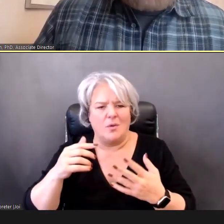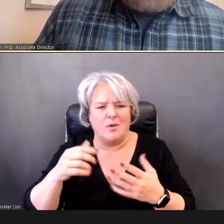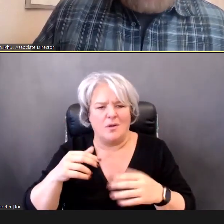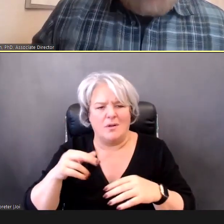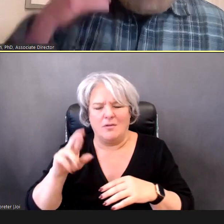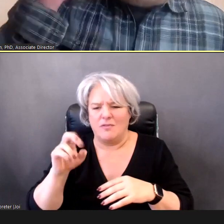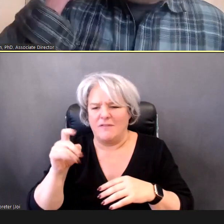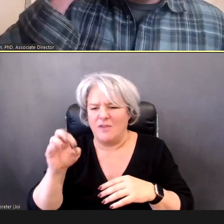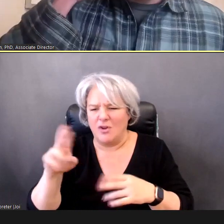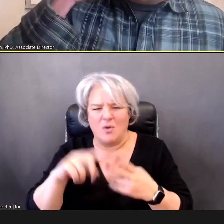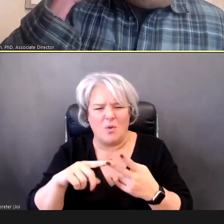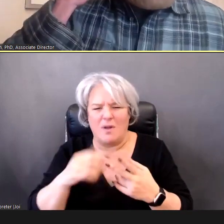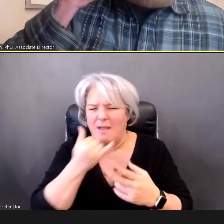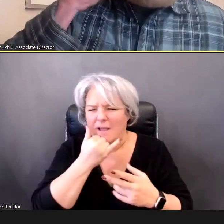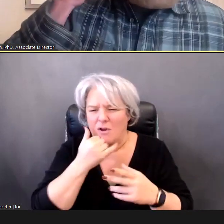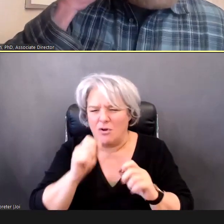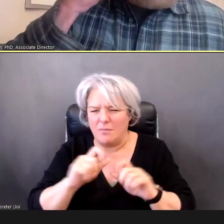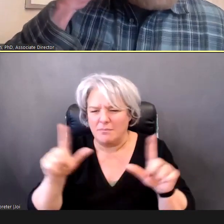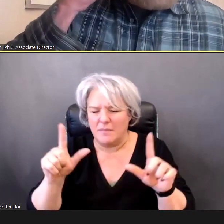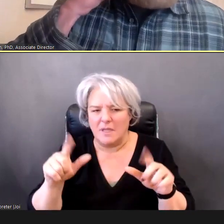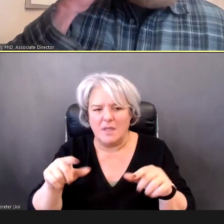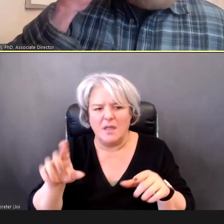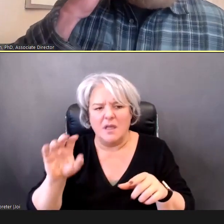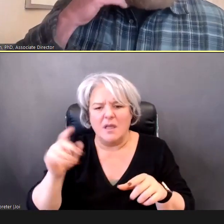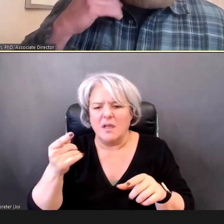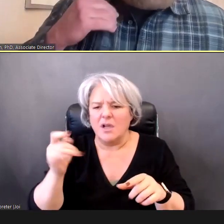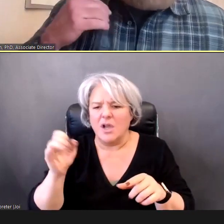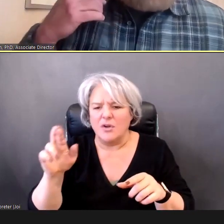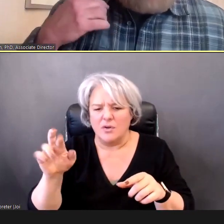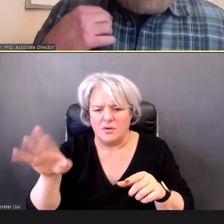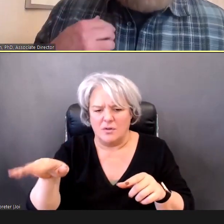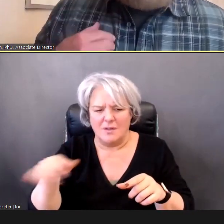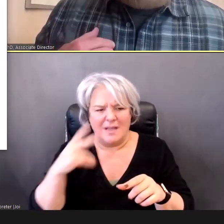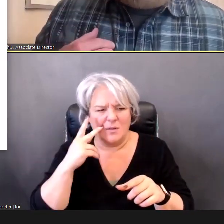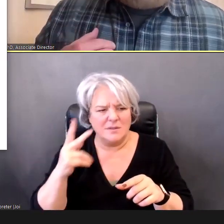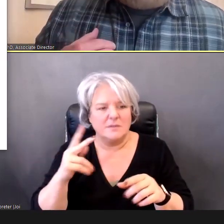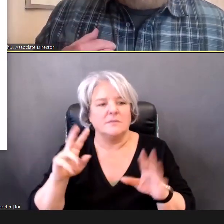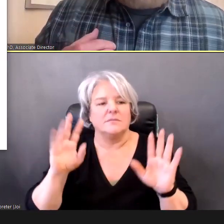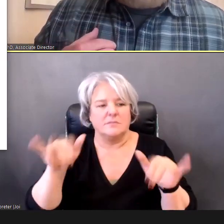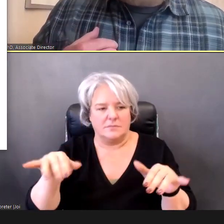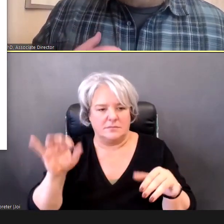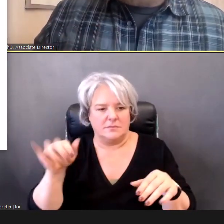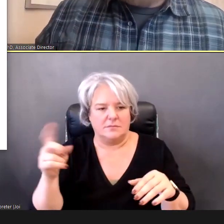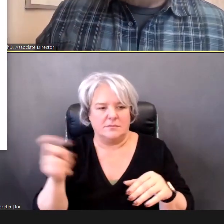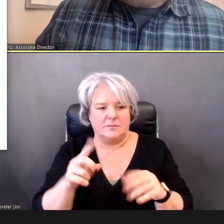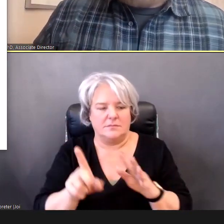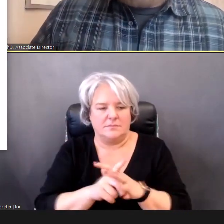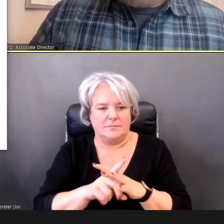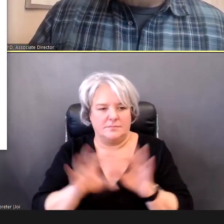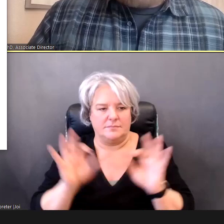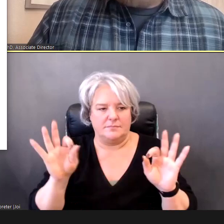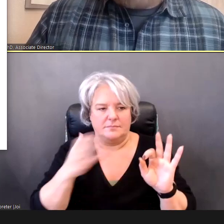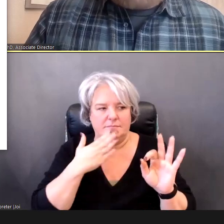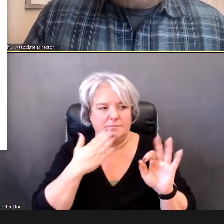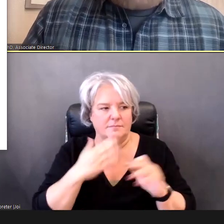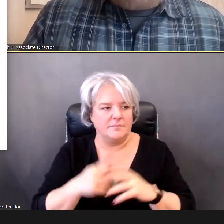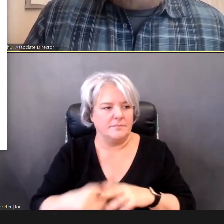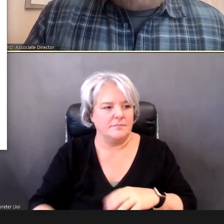messages gunar I don't see the second